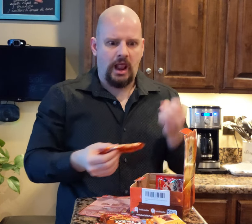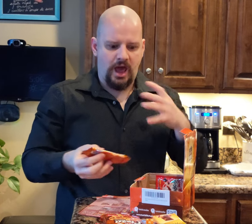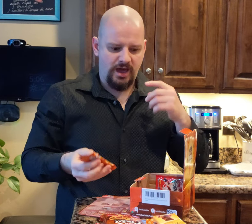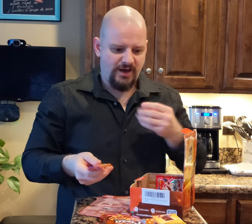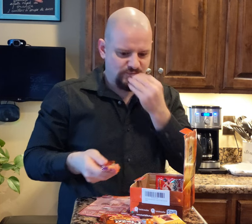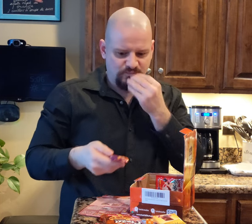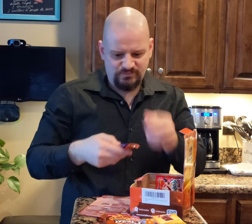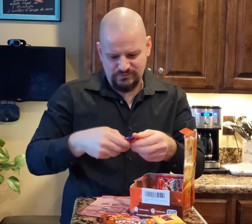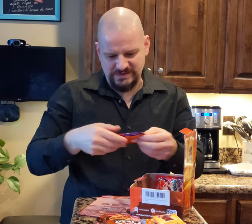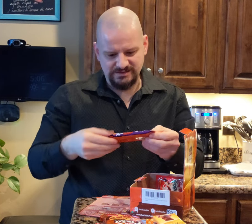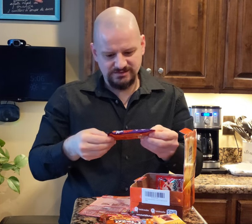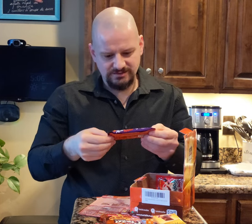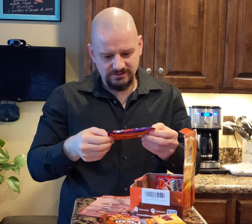There are a lot of treats.